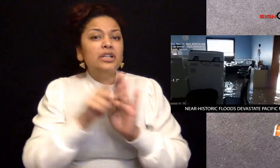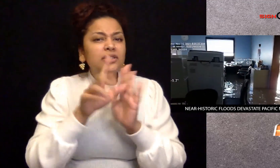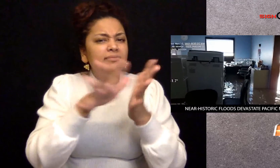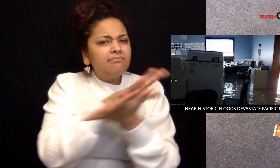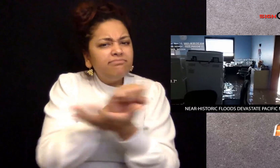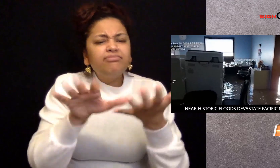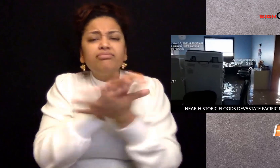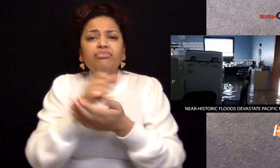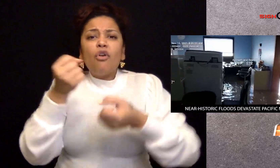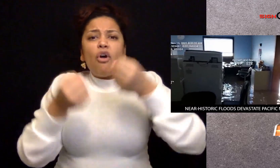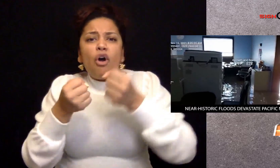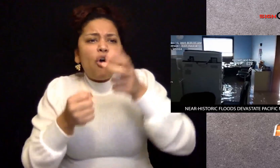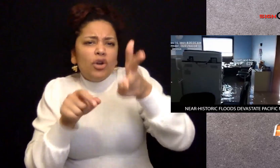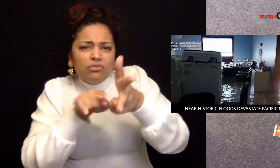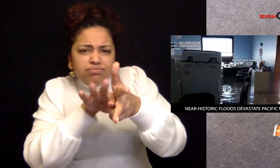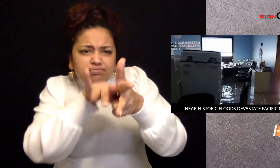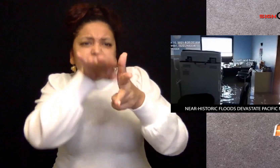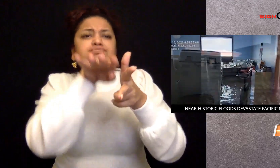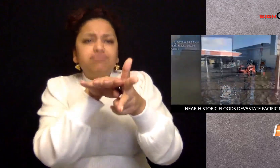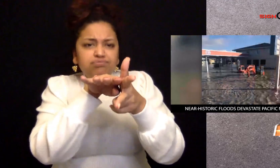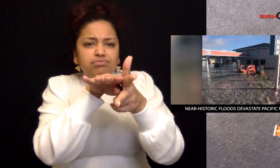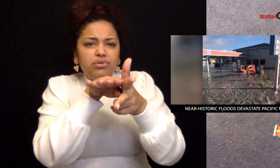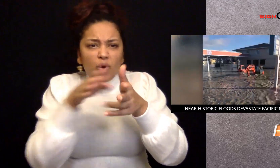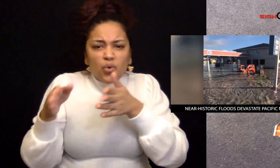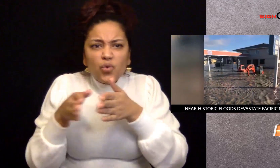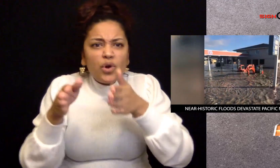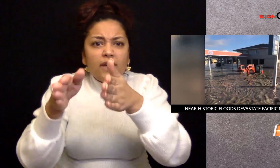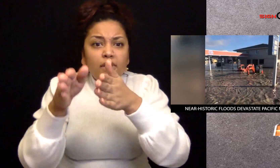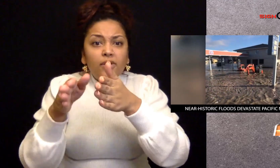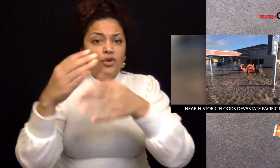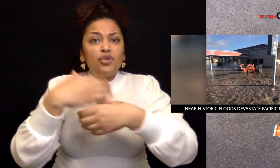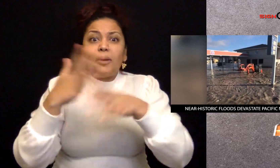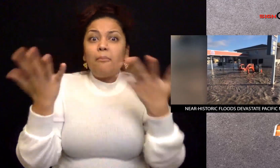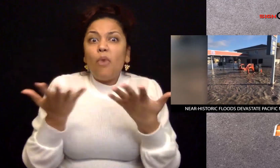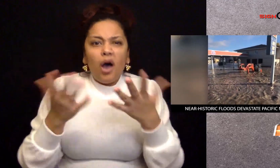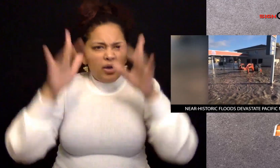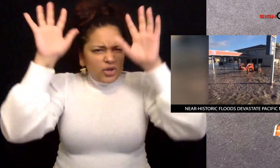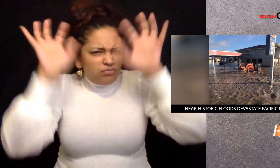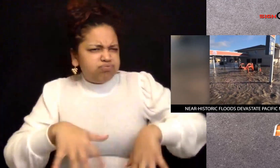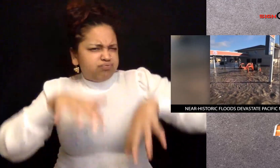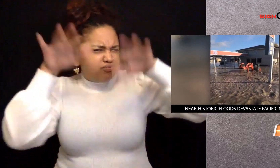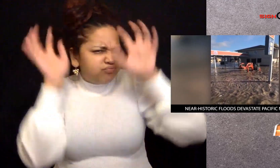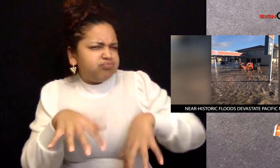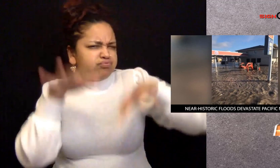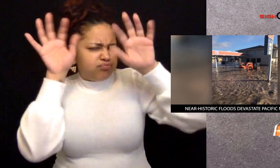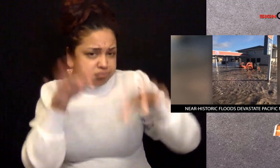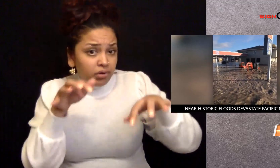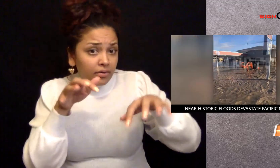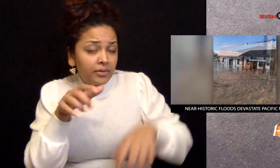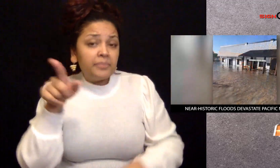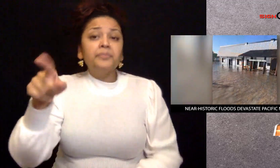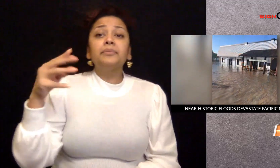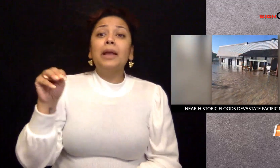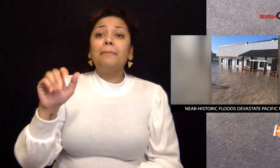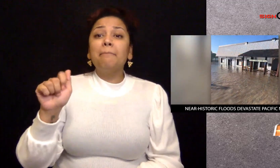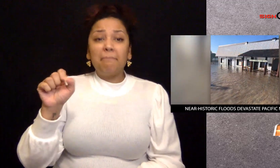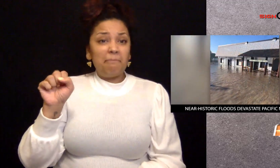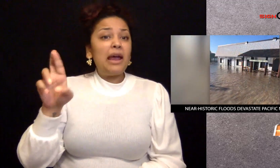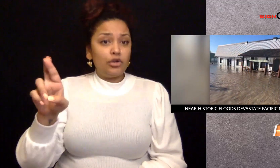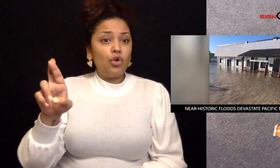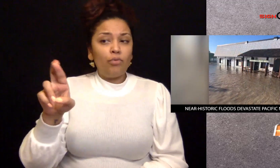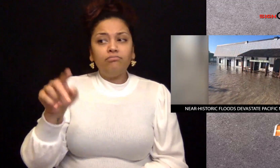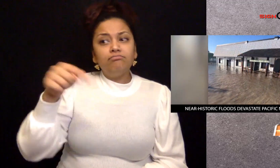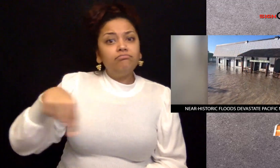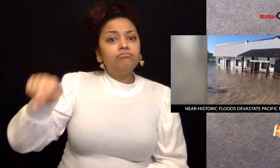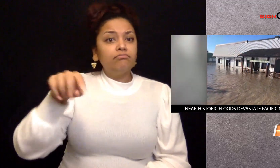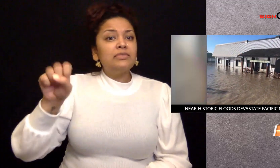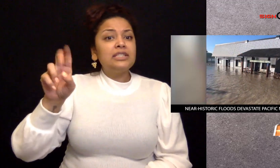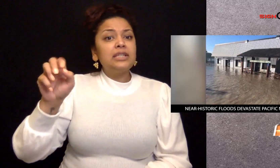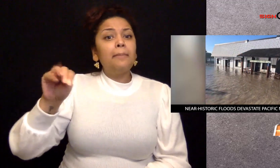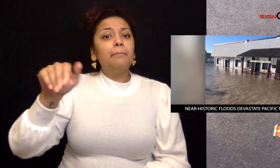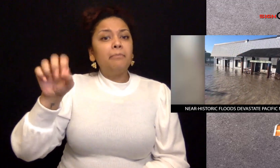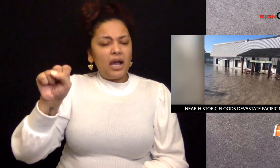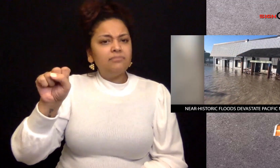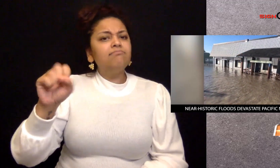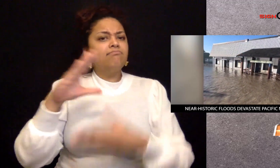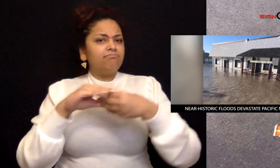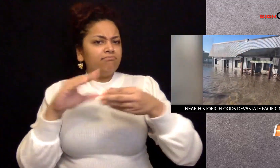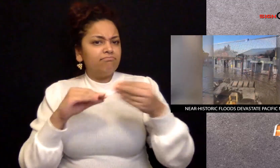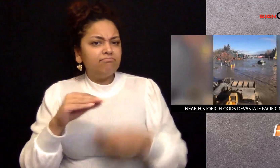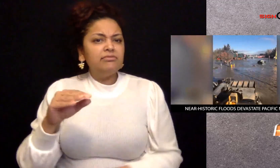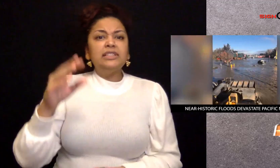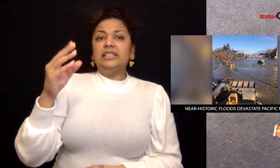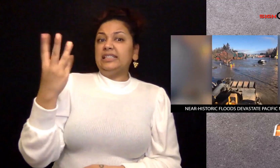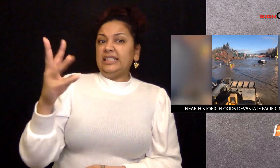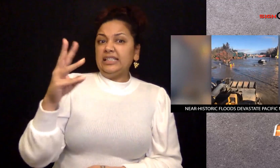photos they show homes submerged and cars floating in rivers created by the heavy rain